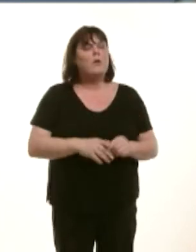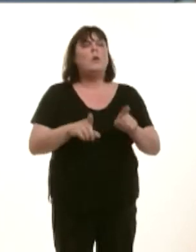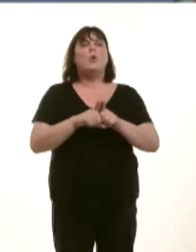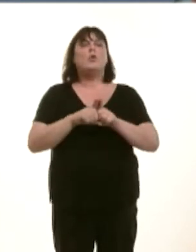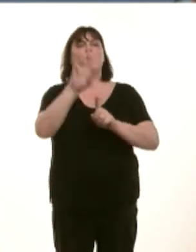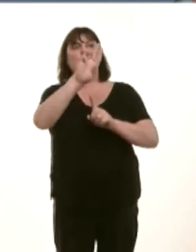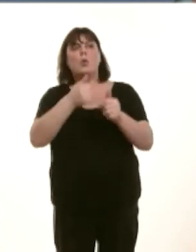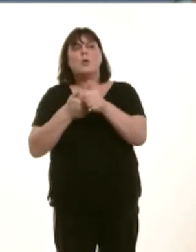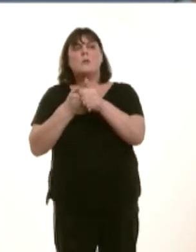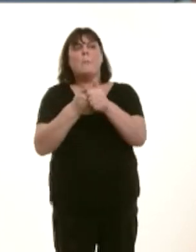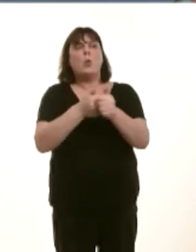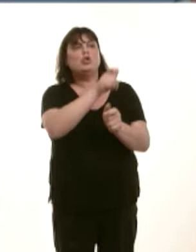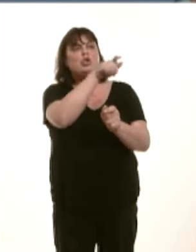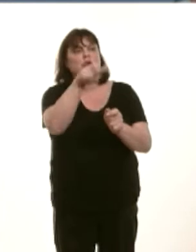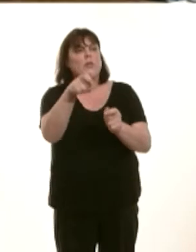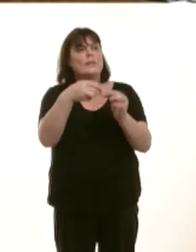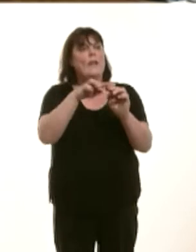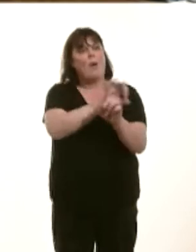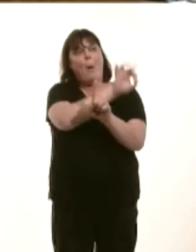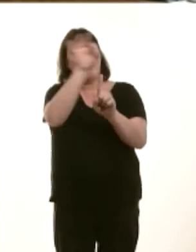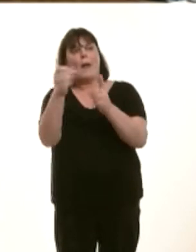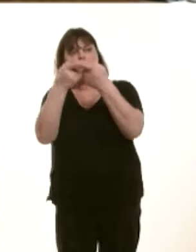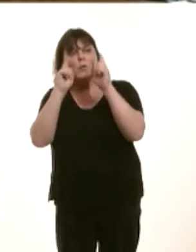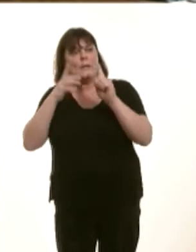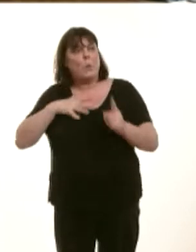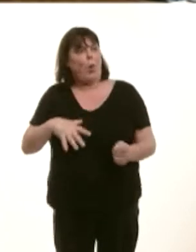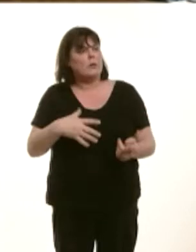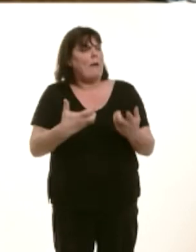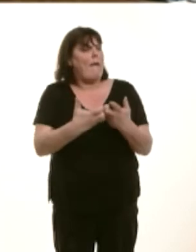to those students if they would so benefit? Carwyn Jones: Well, we're grateful to Paul